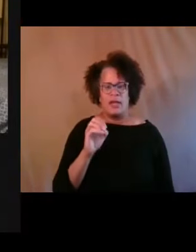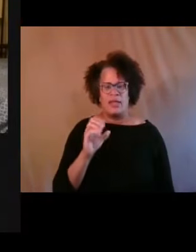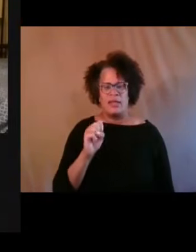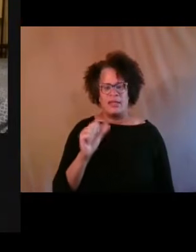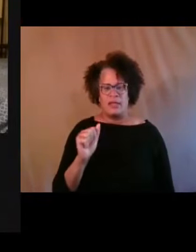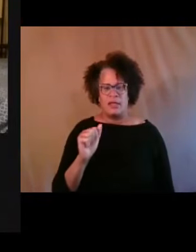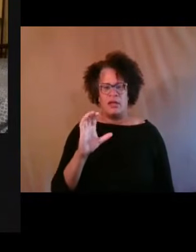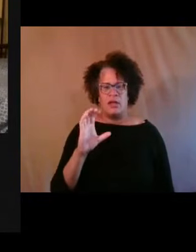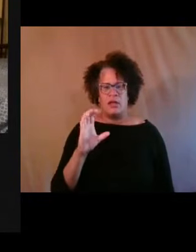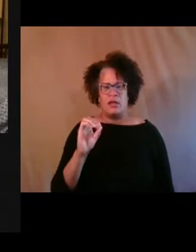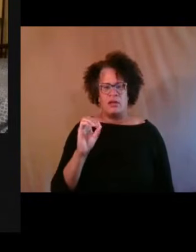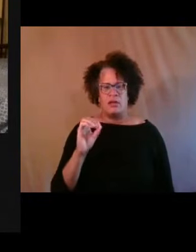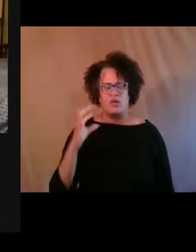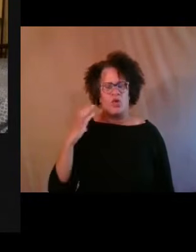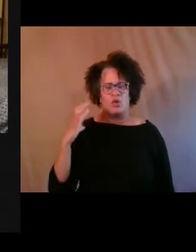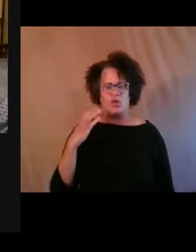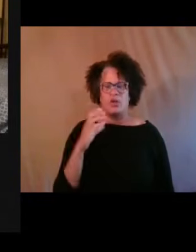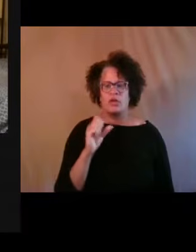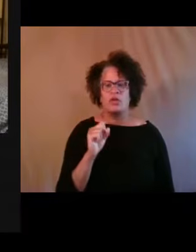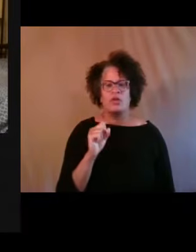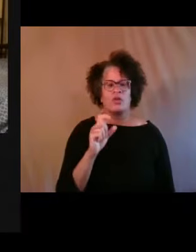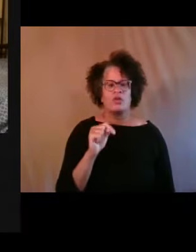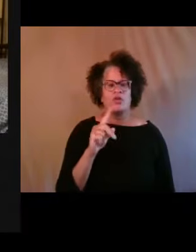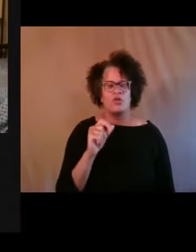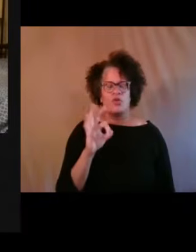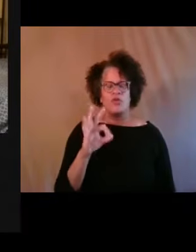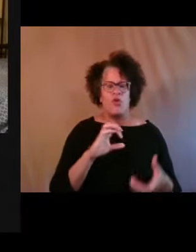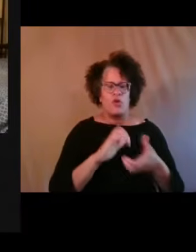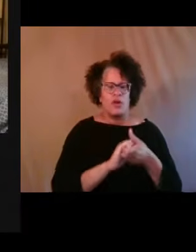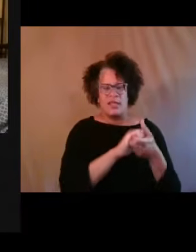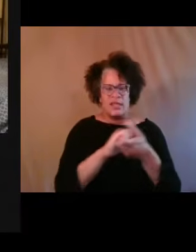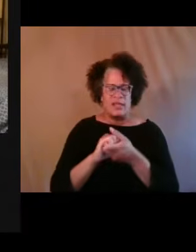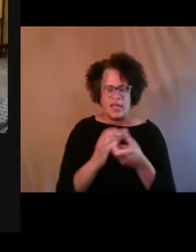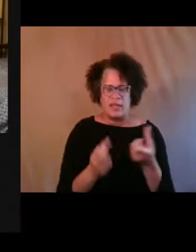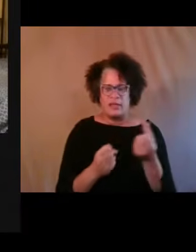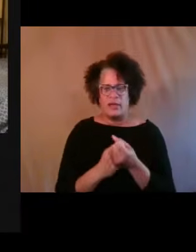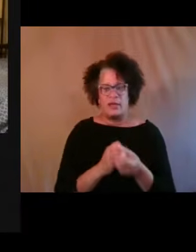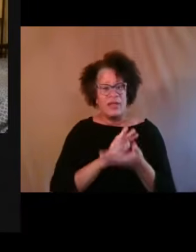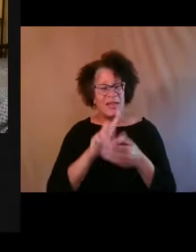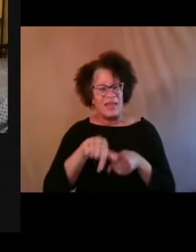Tsuru for Solidarity. Good to be here, Brian. Always, brother.